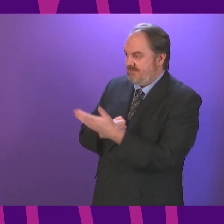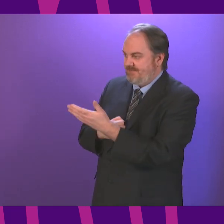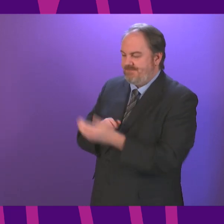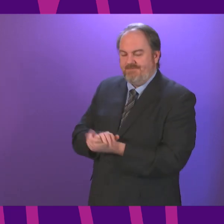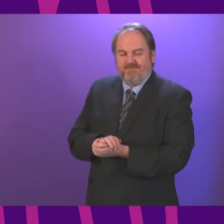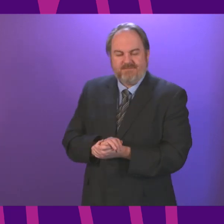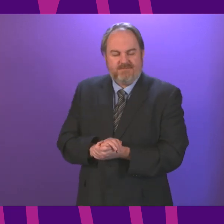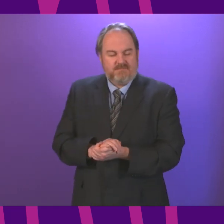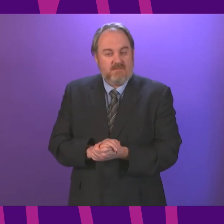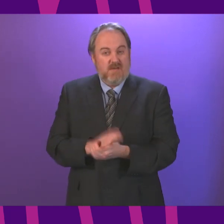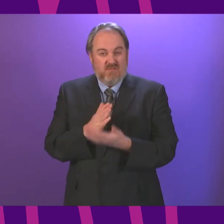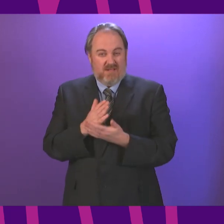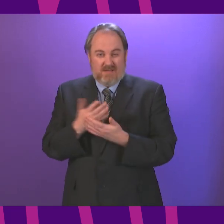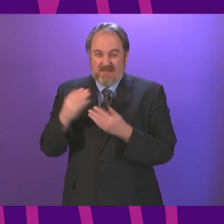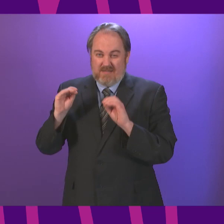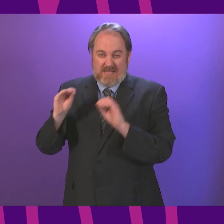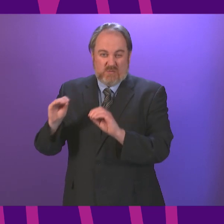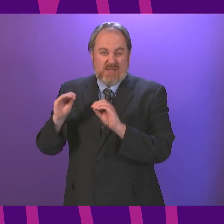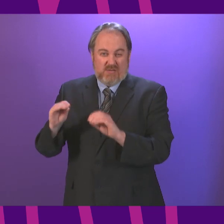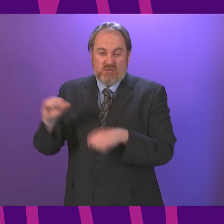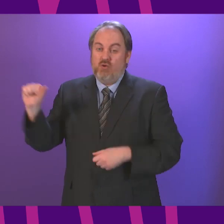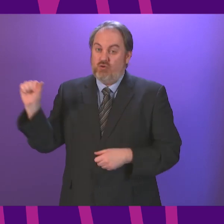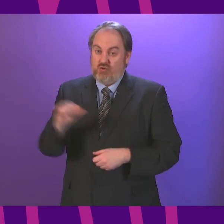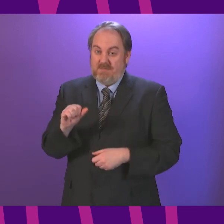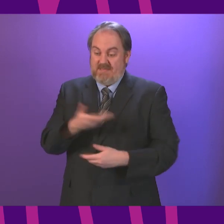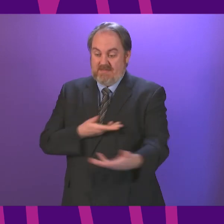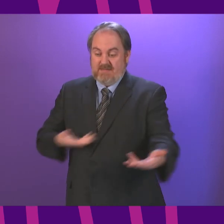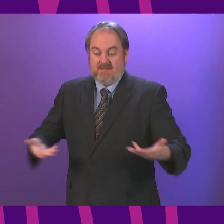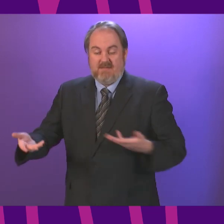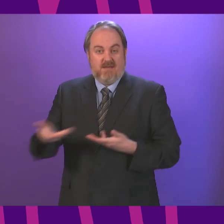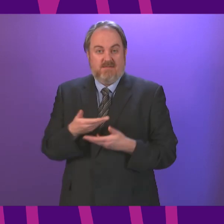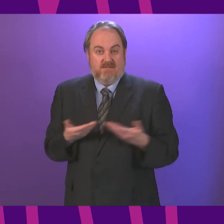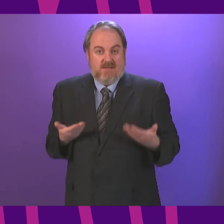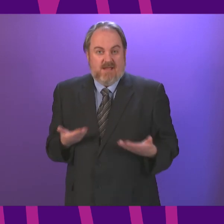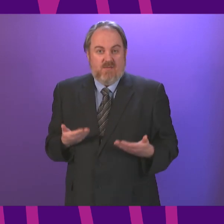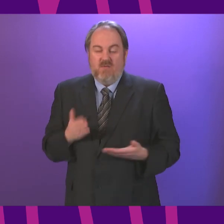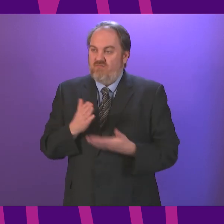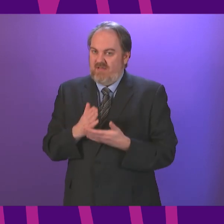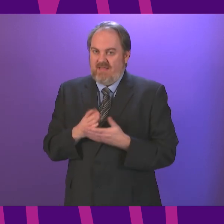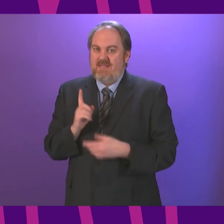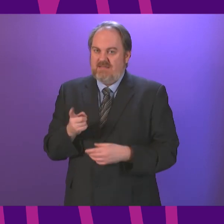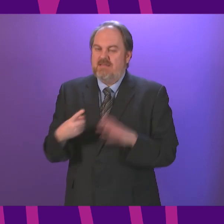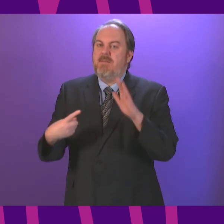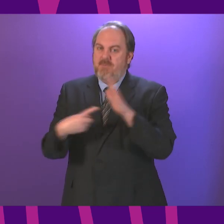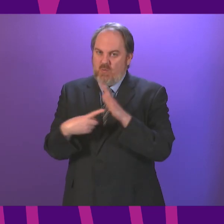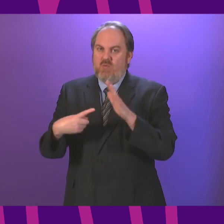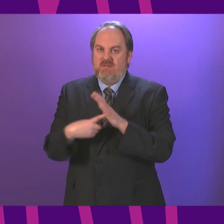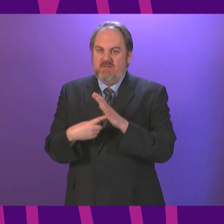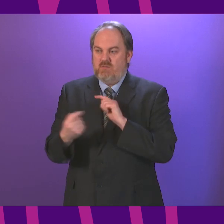Education rightly deserves a good airing at First Minister’s questions. I cannot think of anything more important for us to shine a light on at our own end of term.